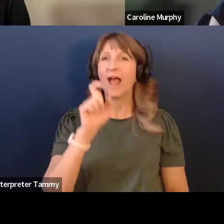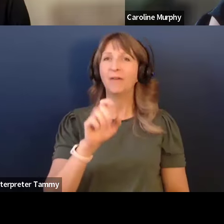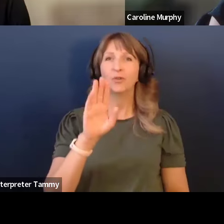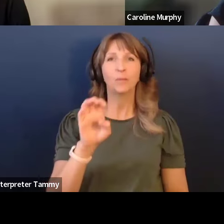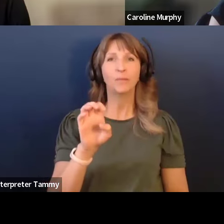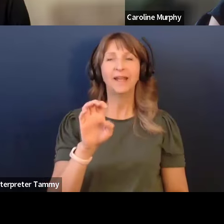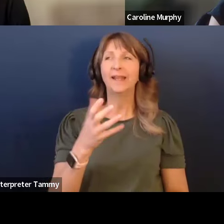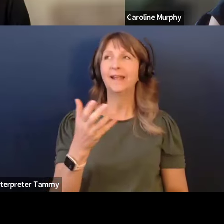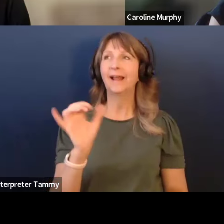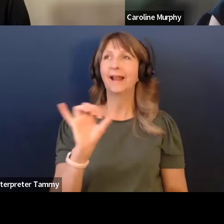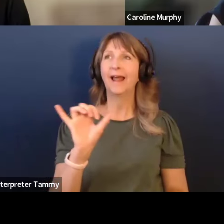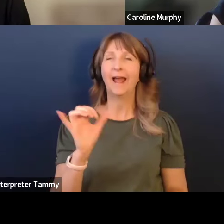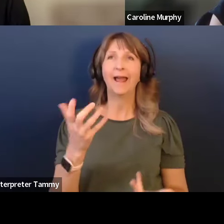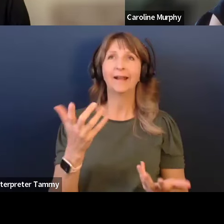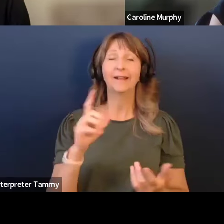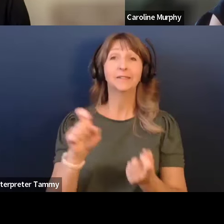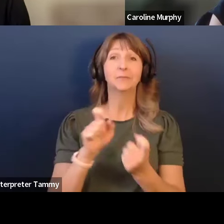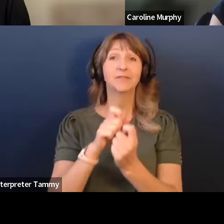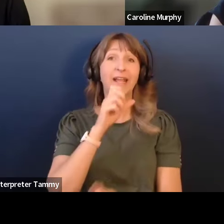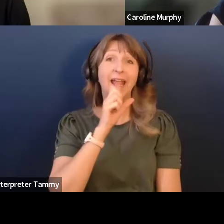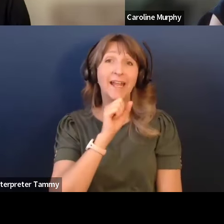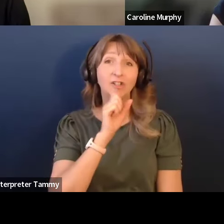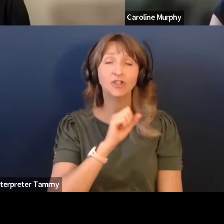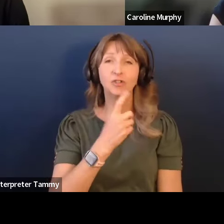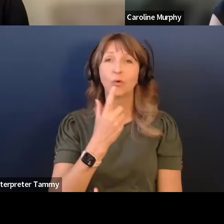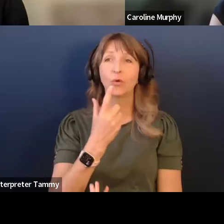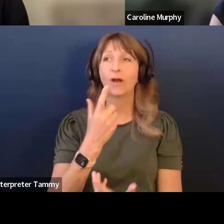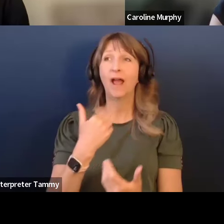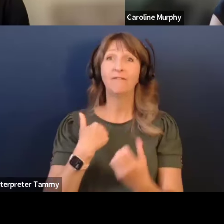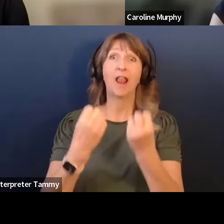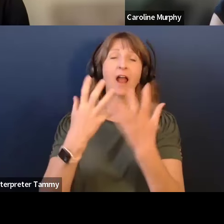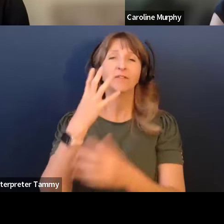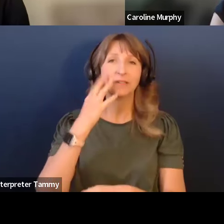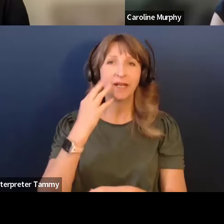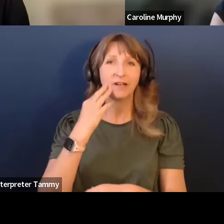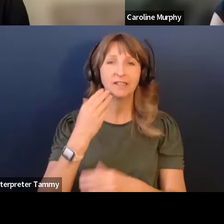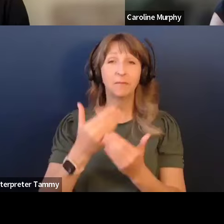a particular age to start mentoring someone to be that support system is really really vital.